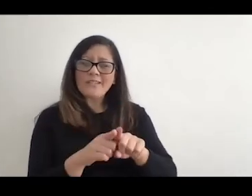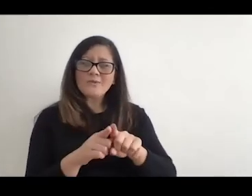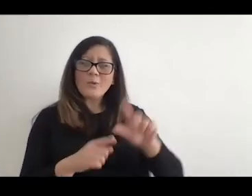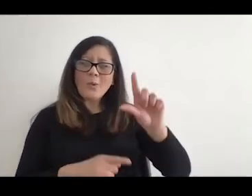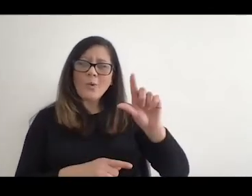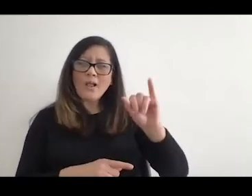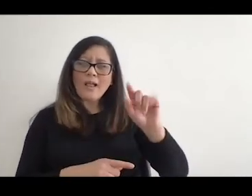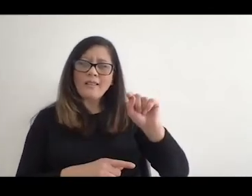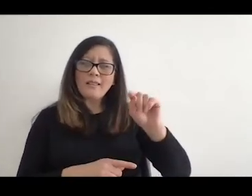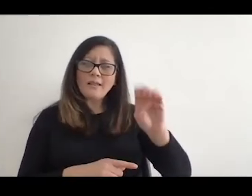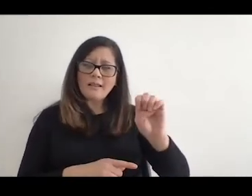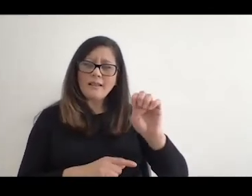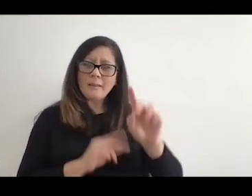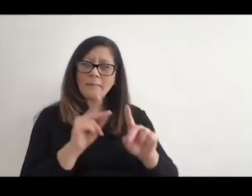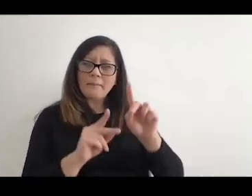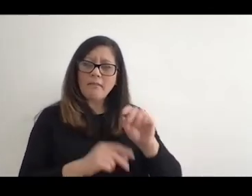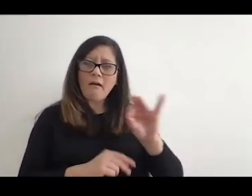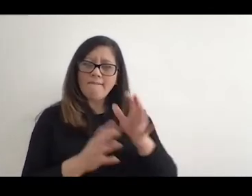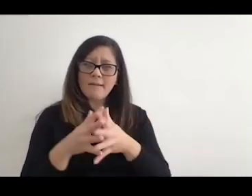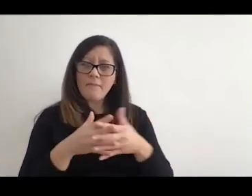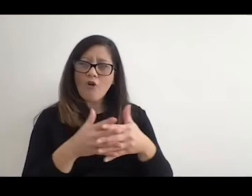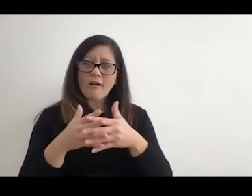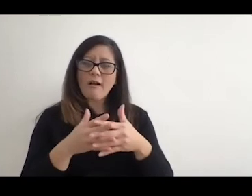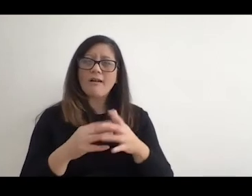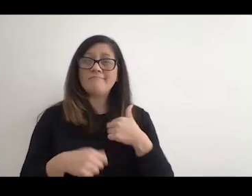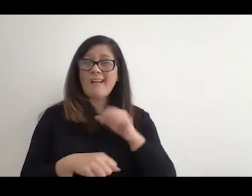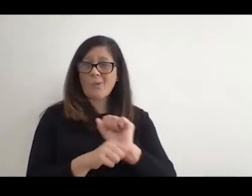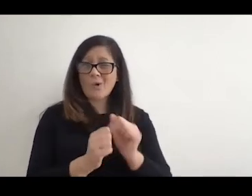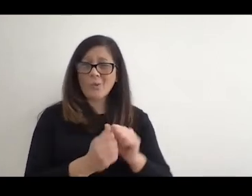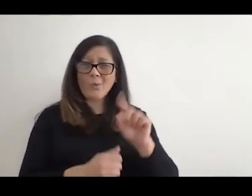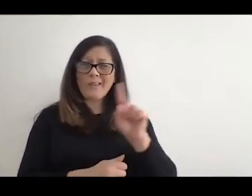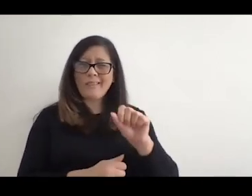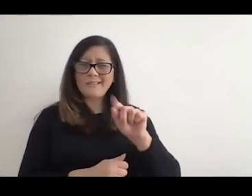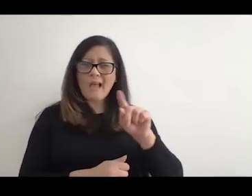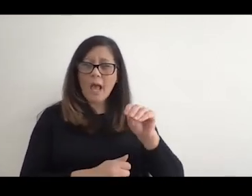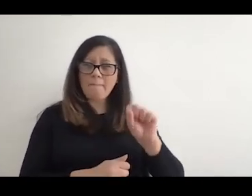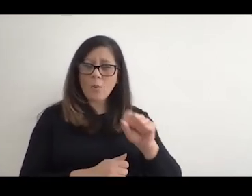When I worked with Zappos on this particular shoot.